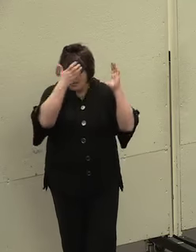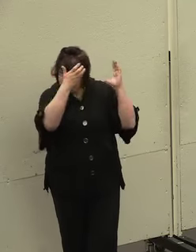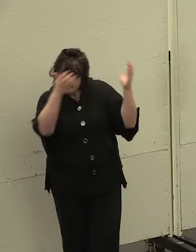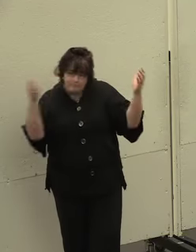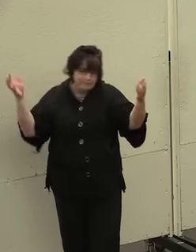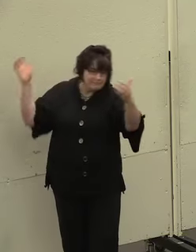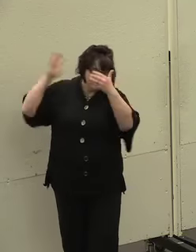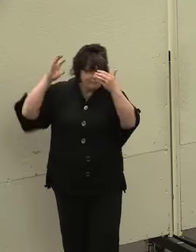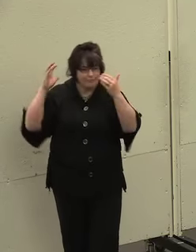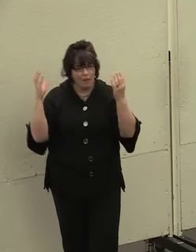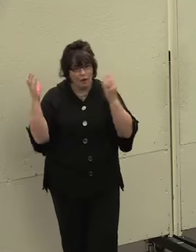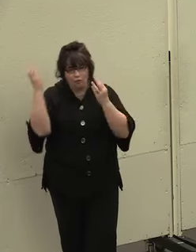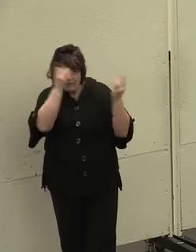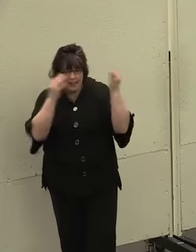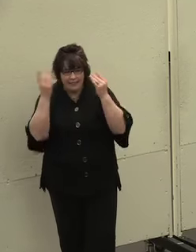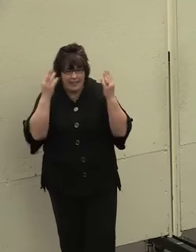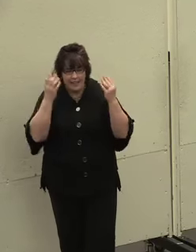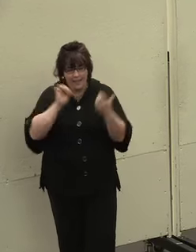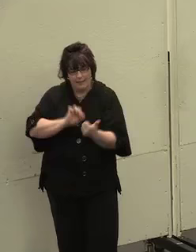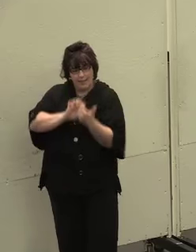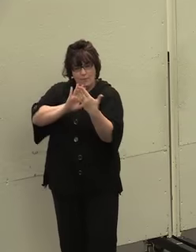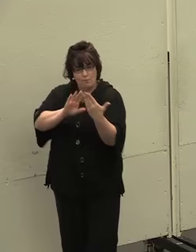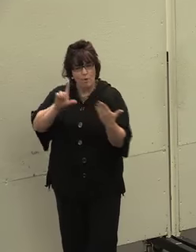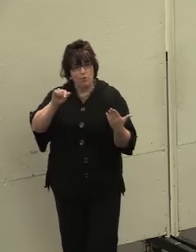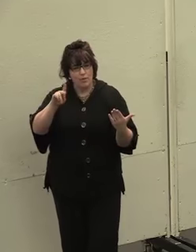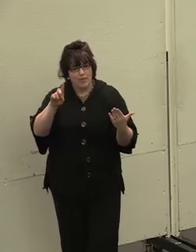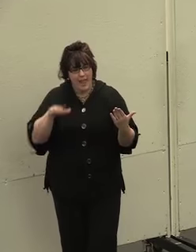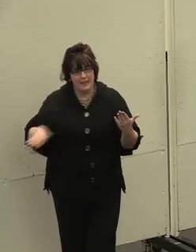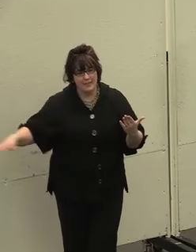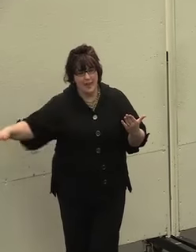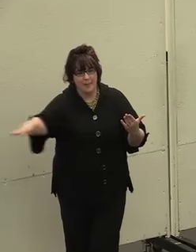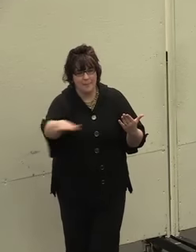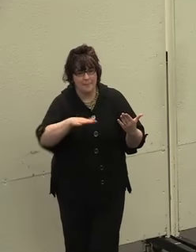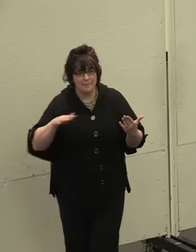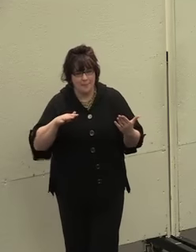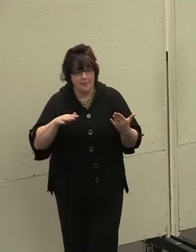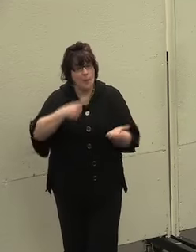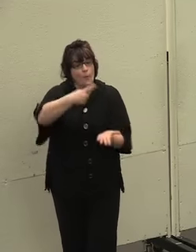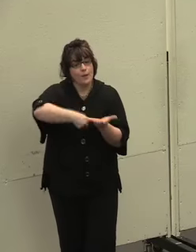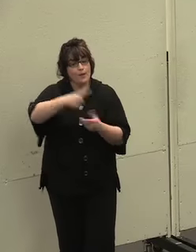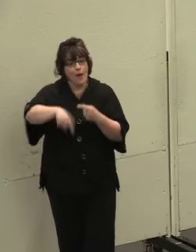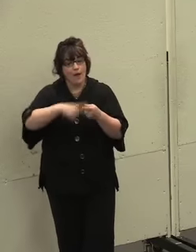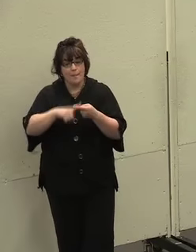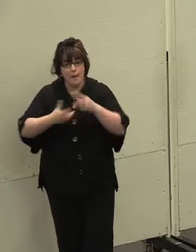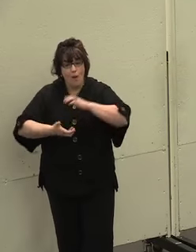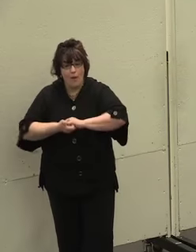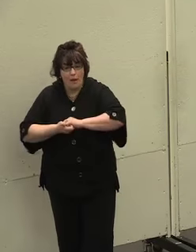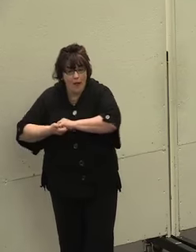So when we talk about collaboration, it's not really about the fusion of the two,